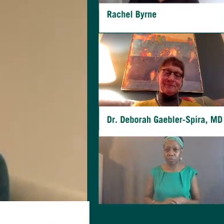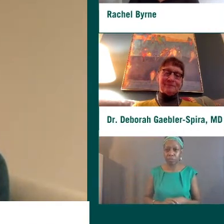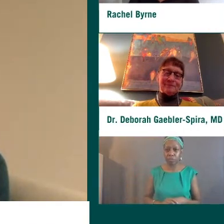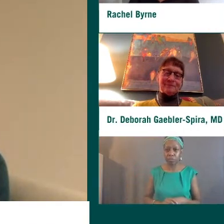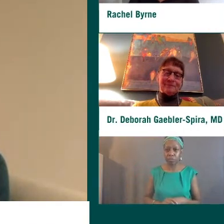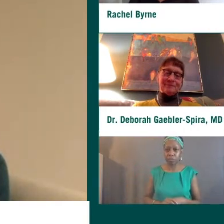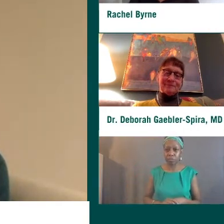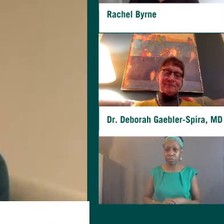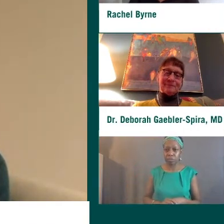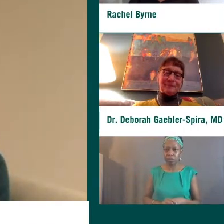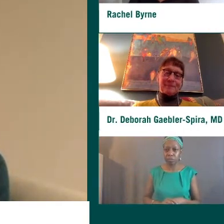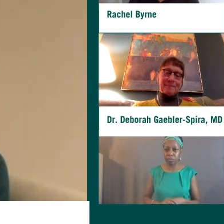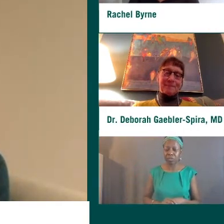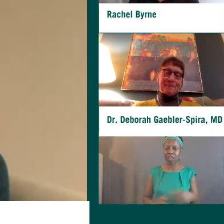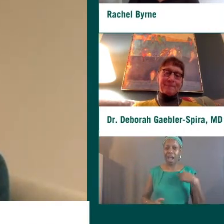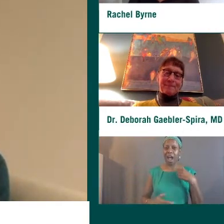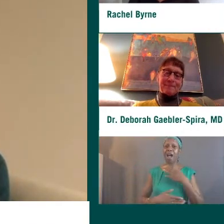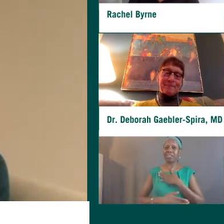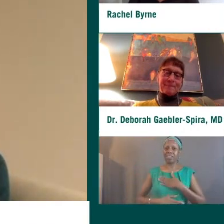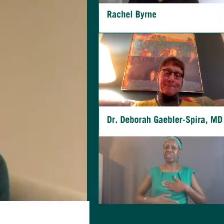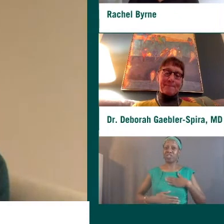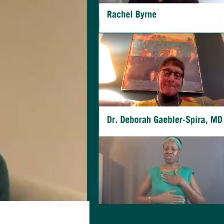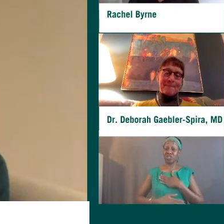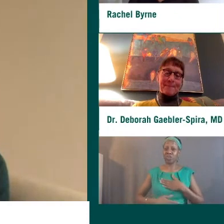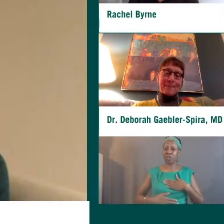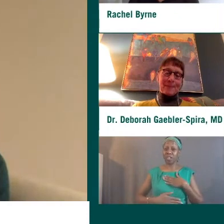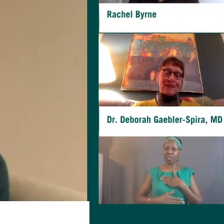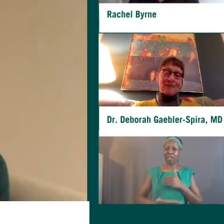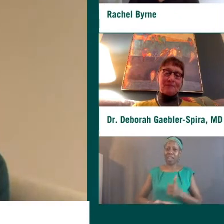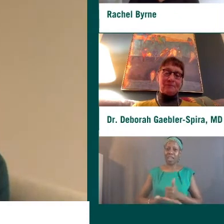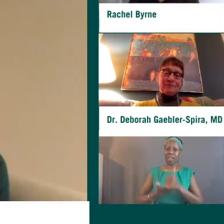I enjoy helping find more information